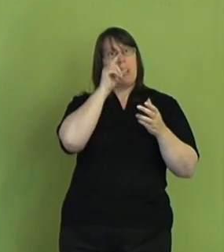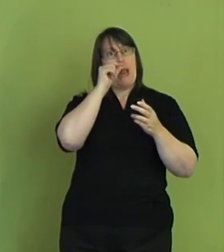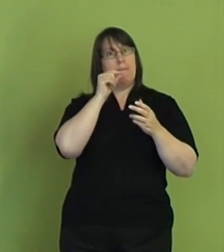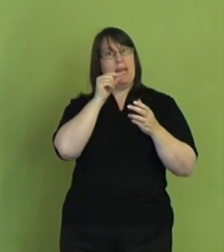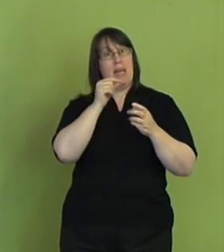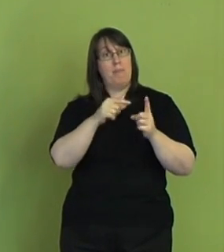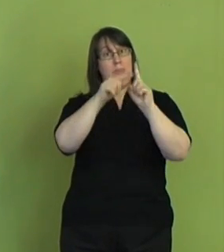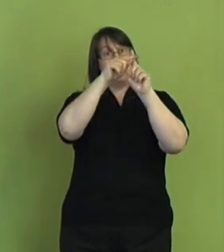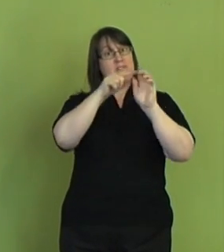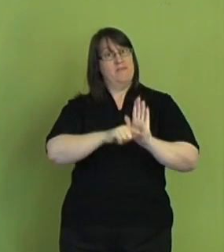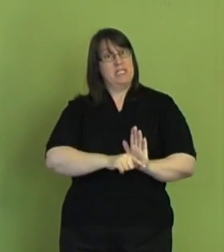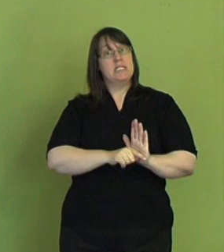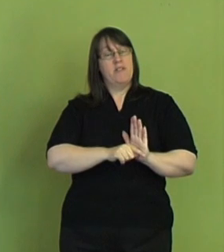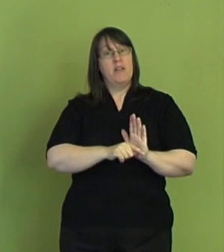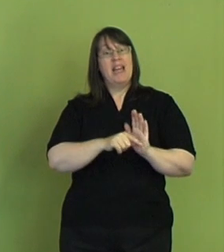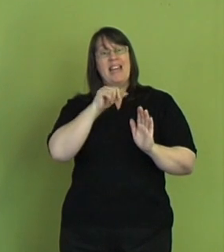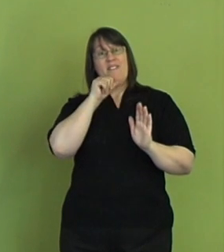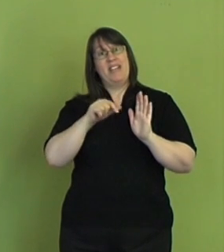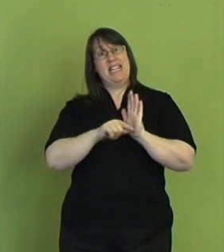And sometimes, out of a loss can come the opportunity